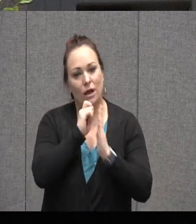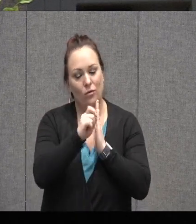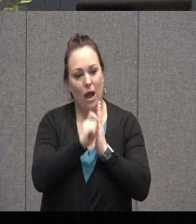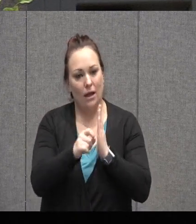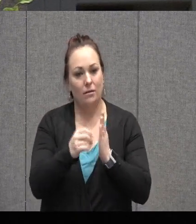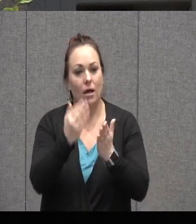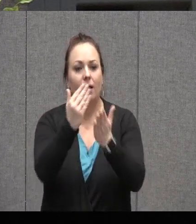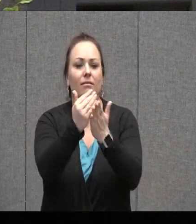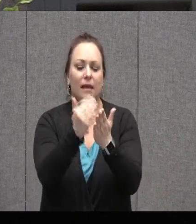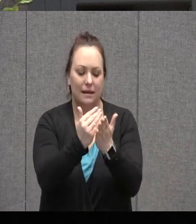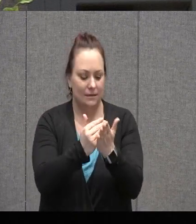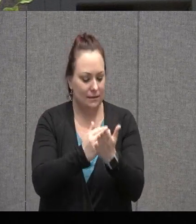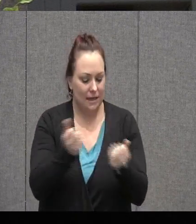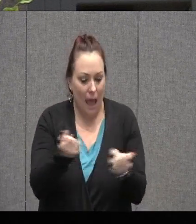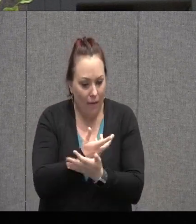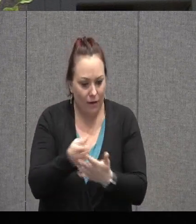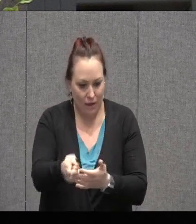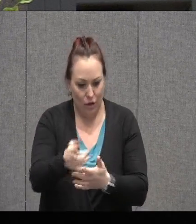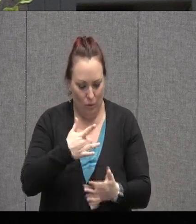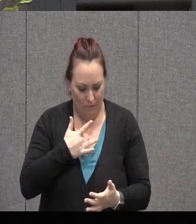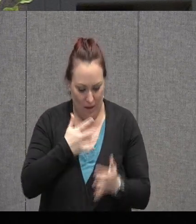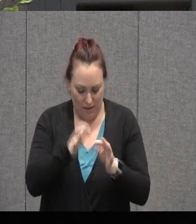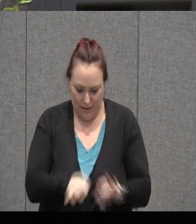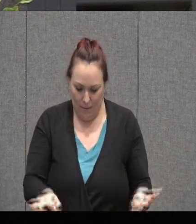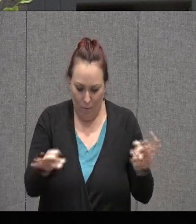that you might want to have on it. What's important to you?